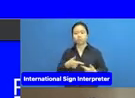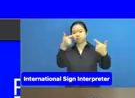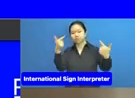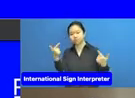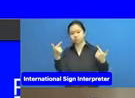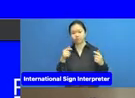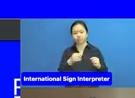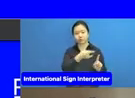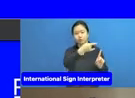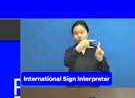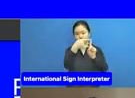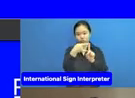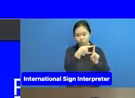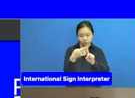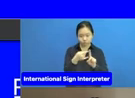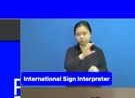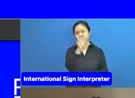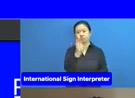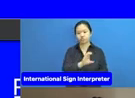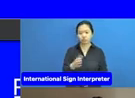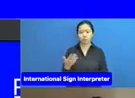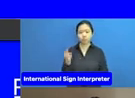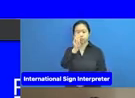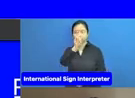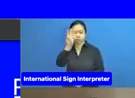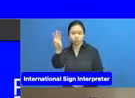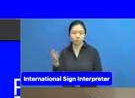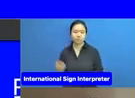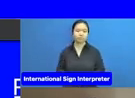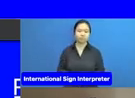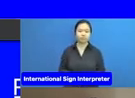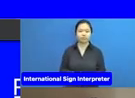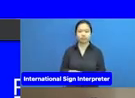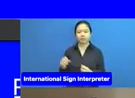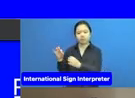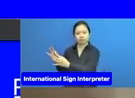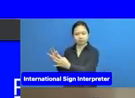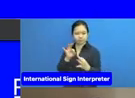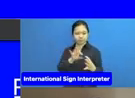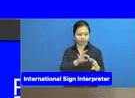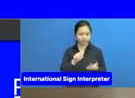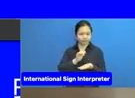from 10 to 11 Central European Time, and you find the link to register on our website.